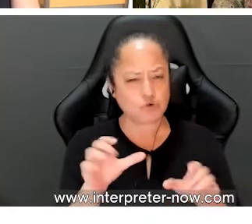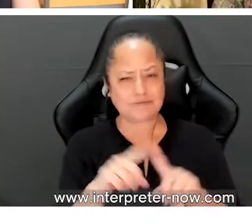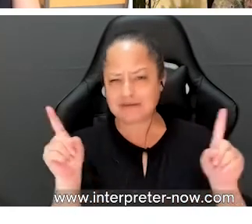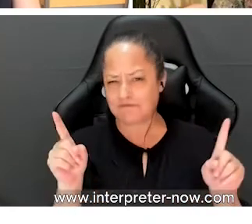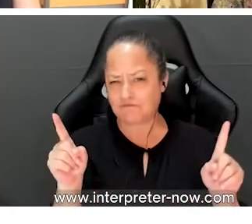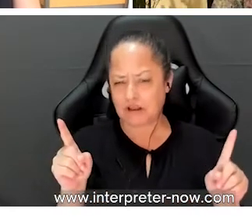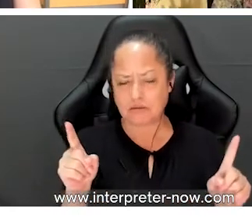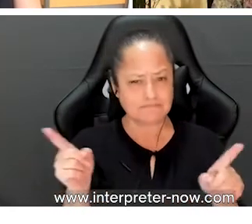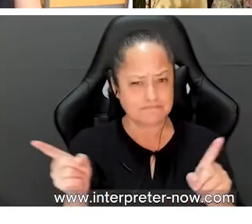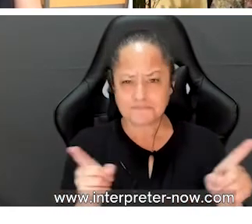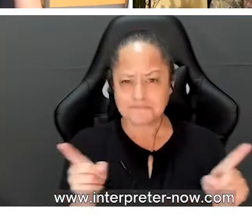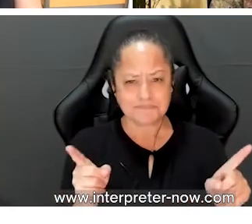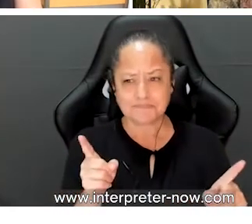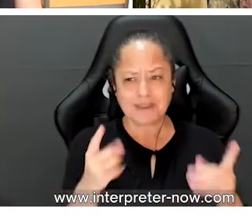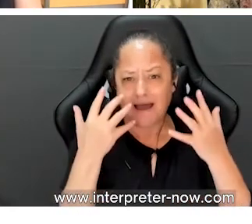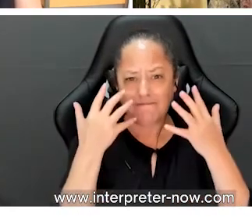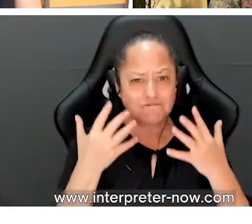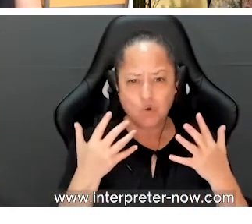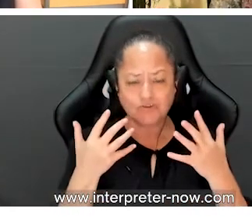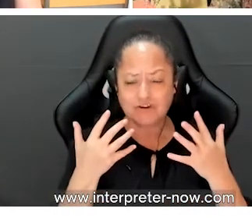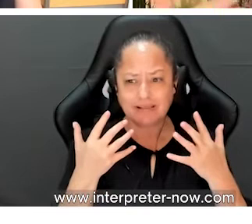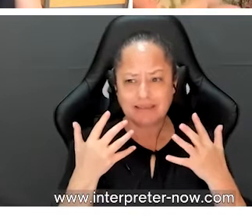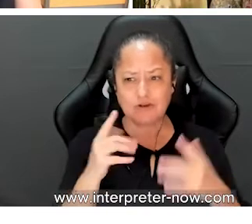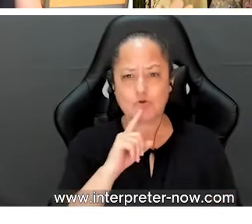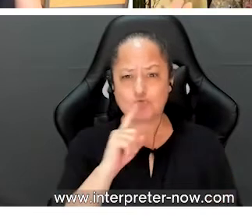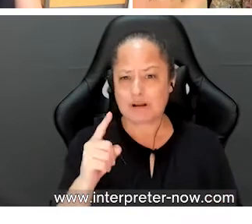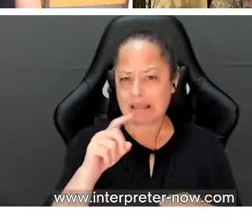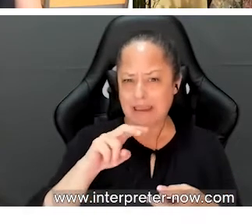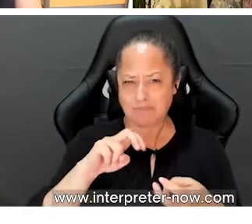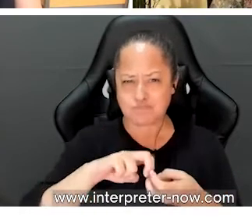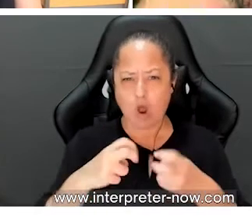Because then, I mean, unfortunately, that's really problematic because you're putting